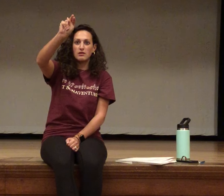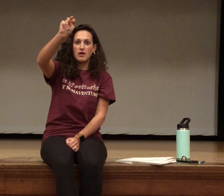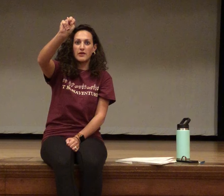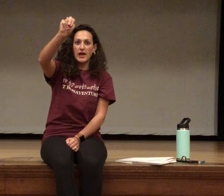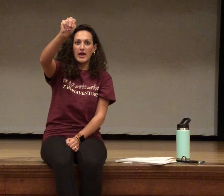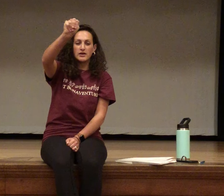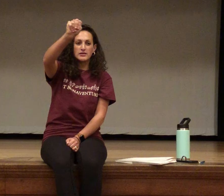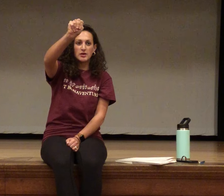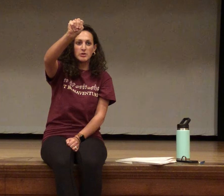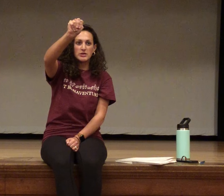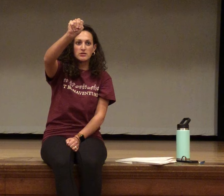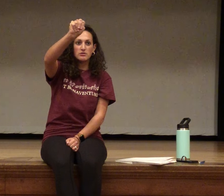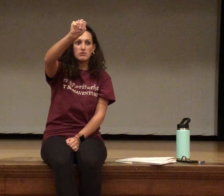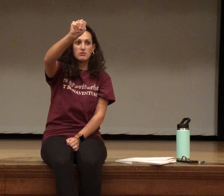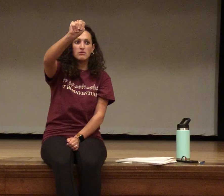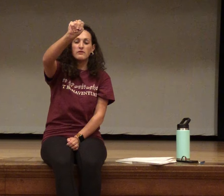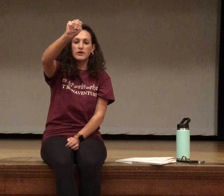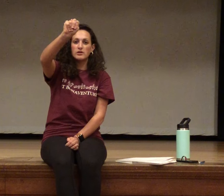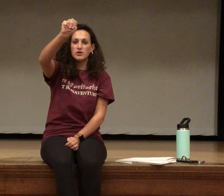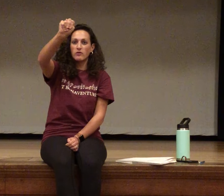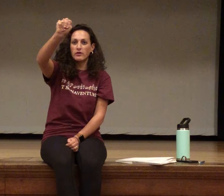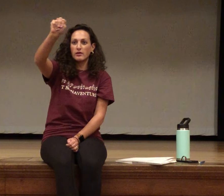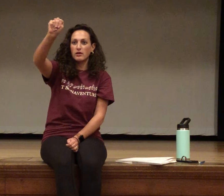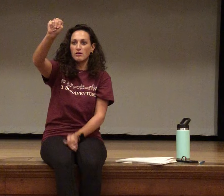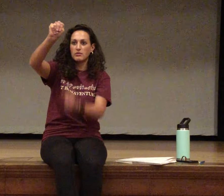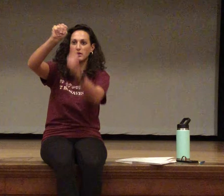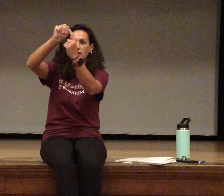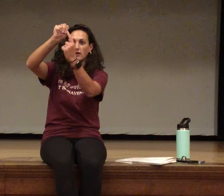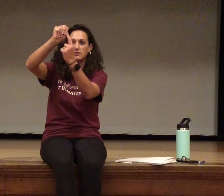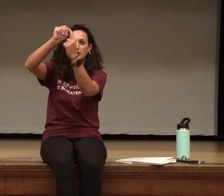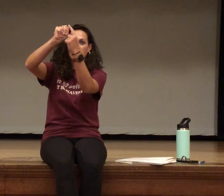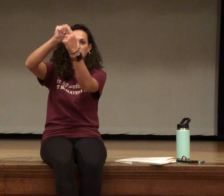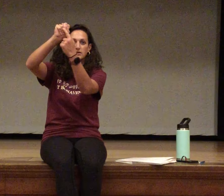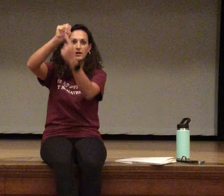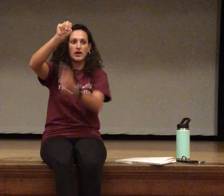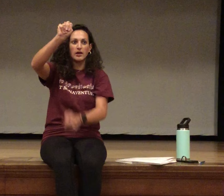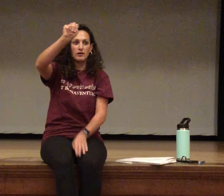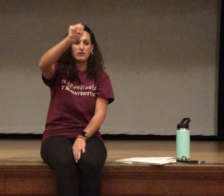and then n is going to be two fingers over that thumb and again to me it kind of looks like an n